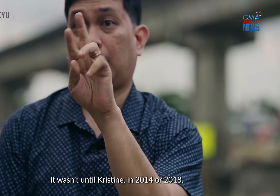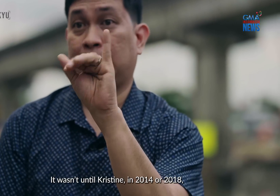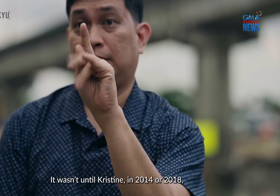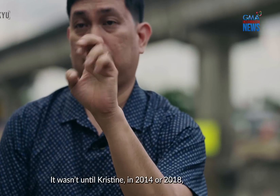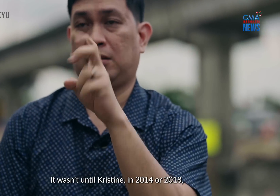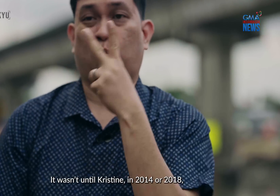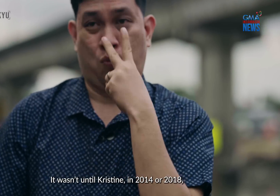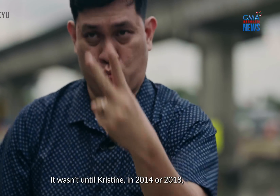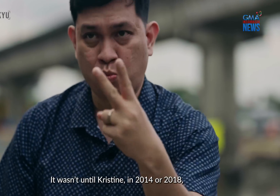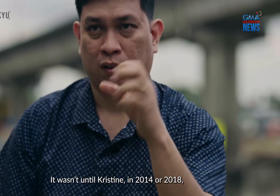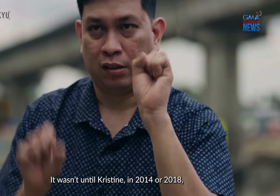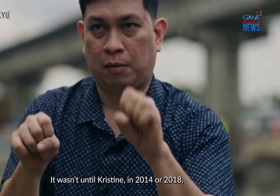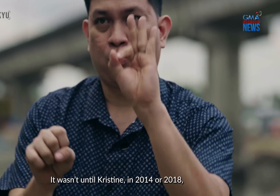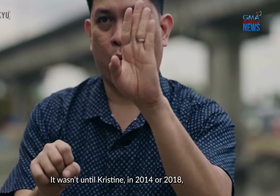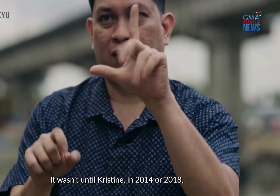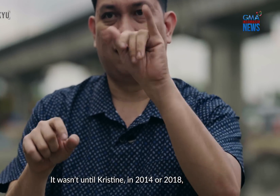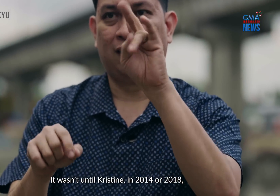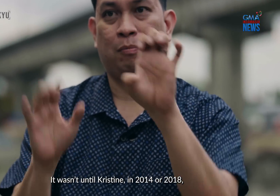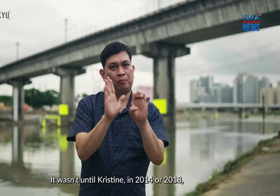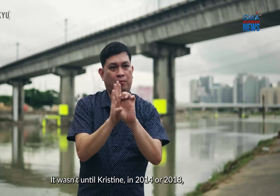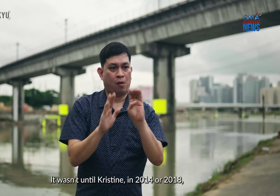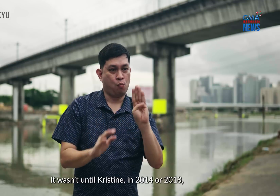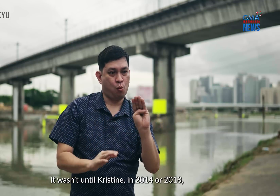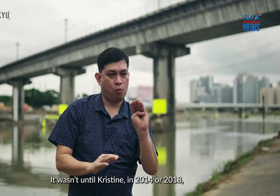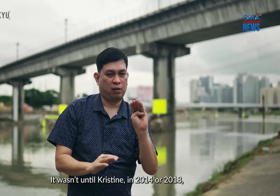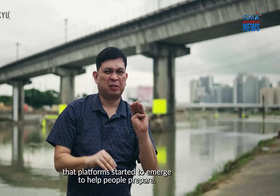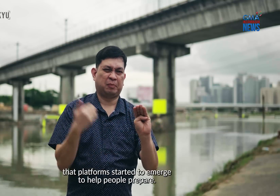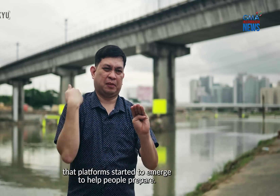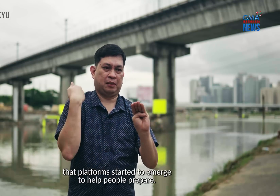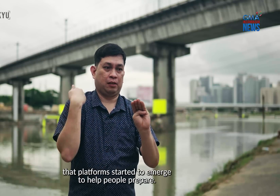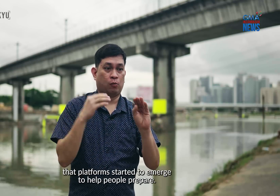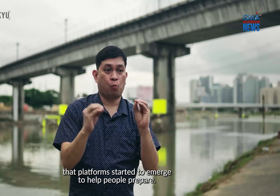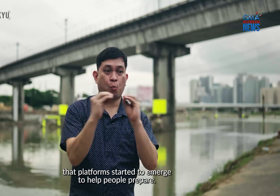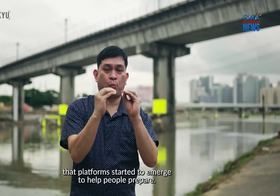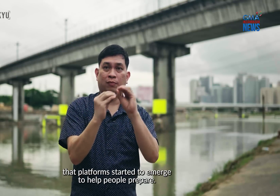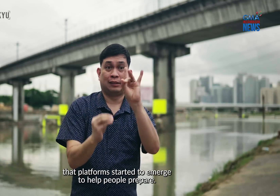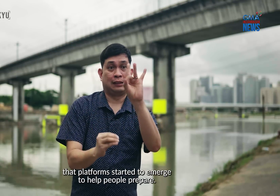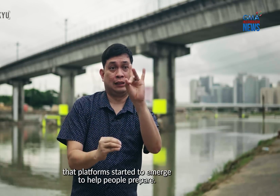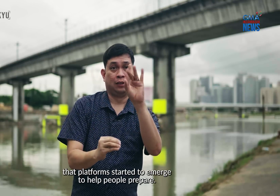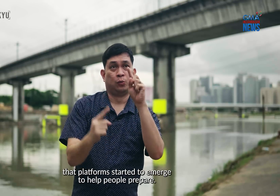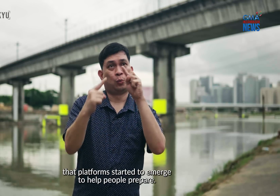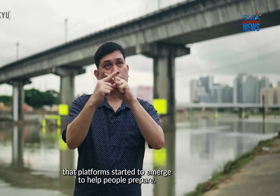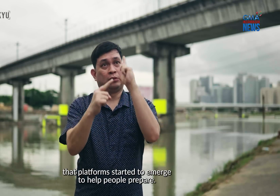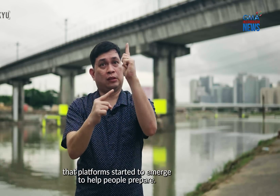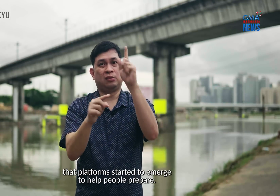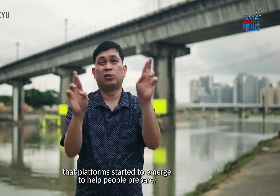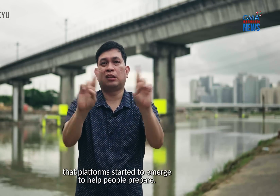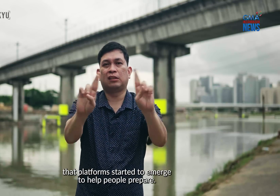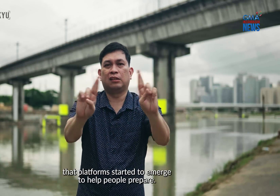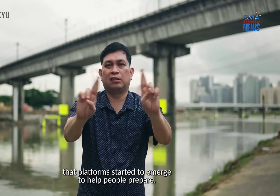During the time of Ondoy you didn't see anything like that, even on Facebook.